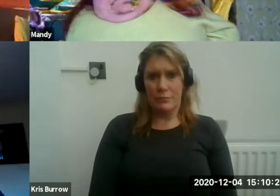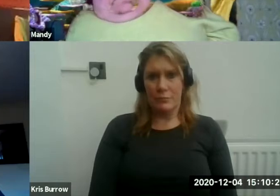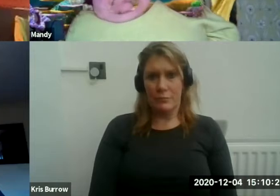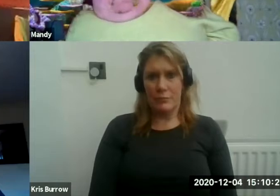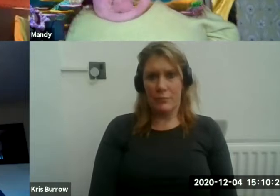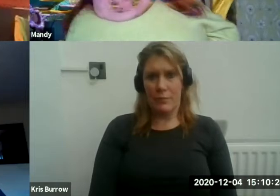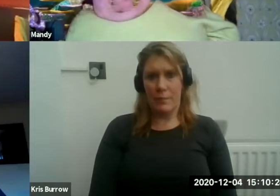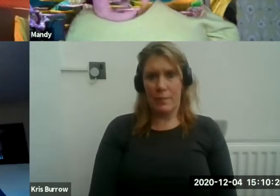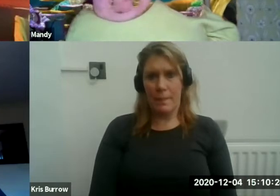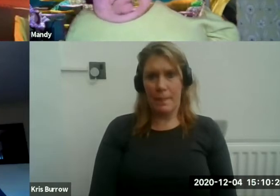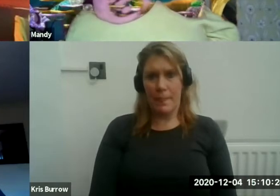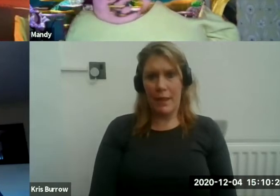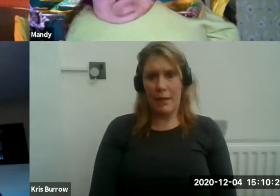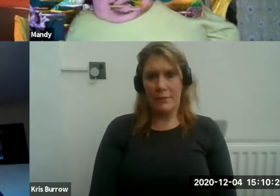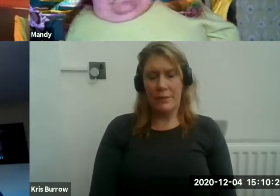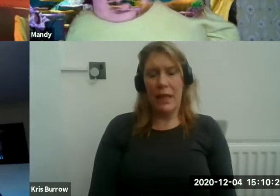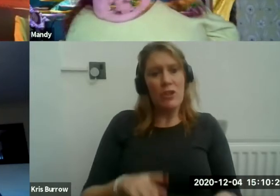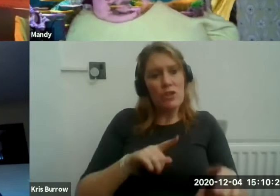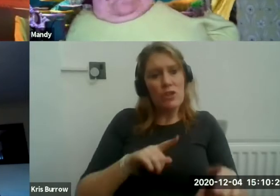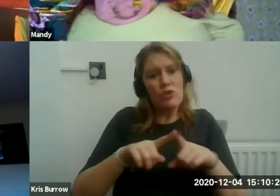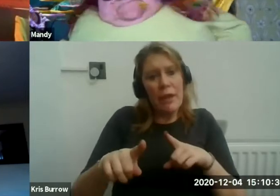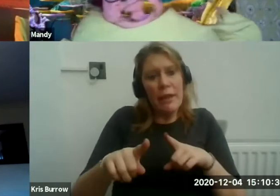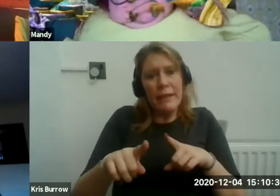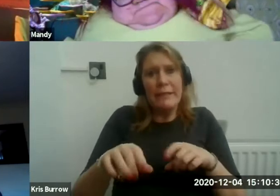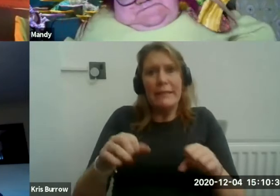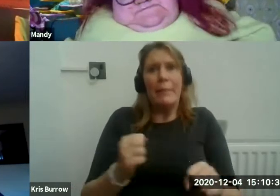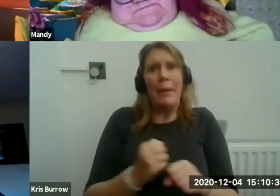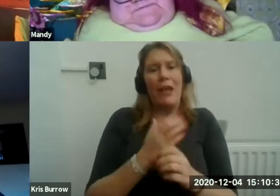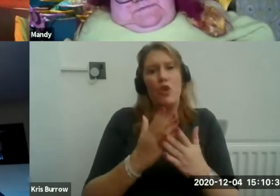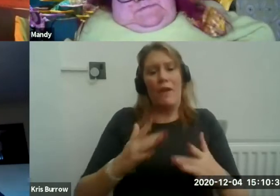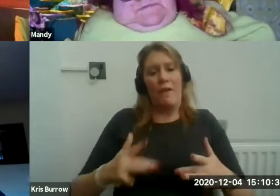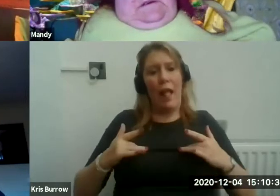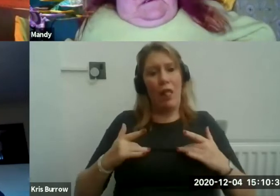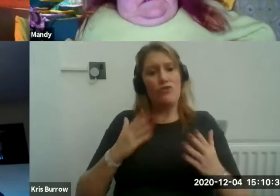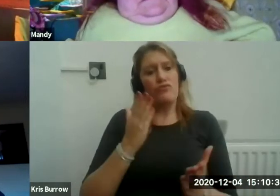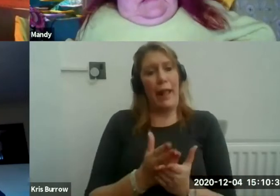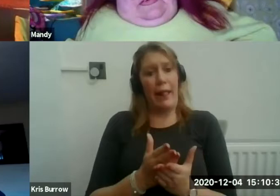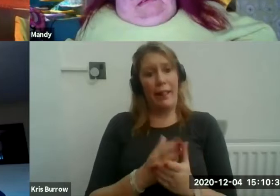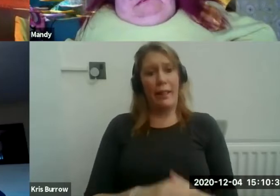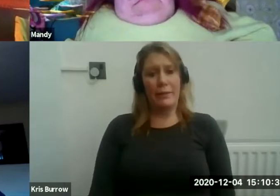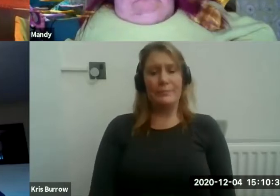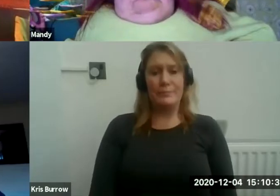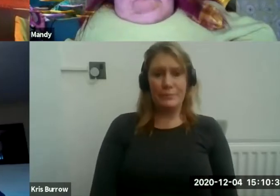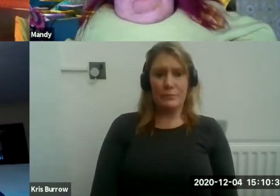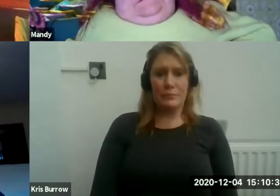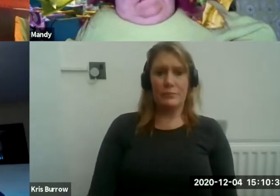it as real as possible. That's really helpful. Can I go